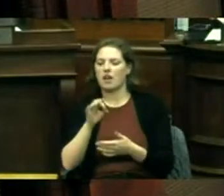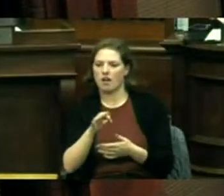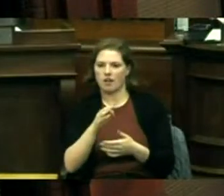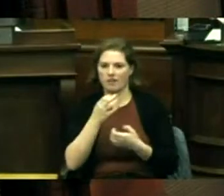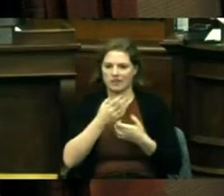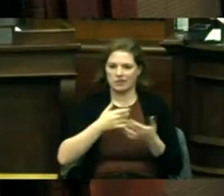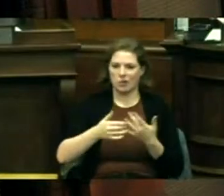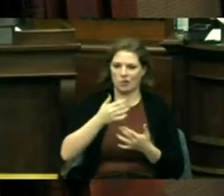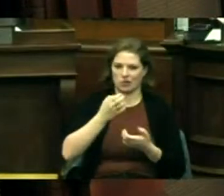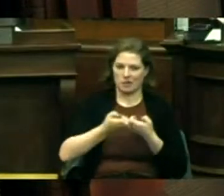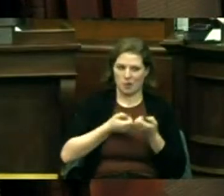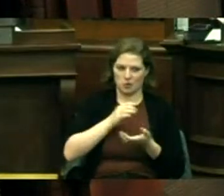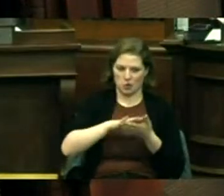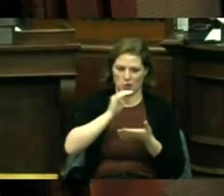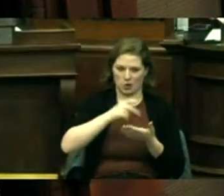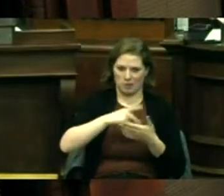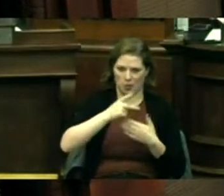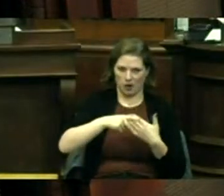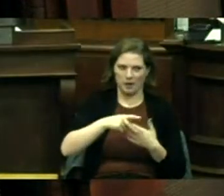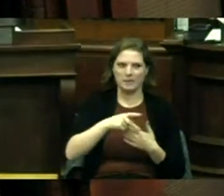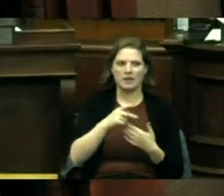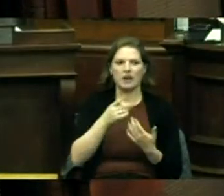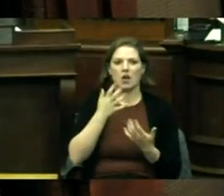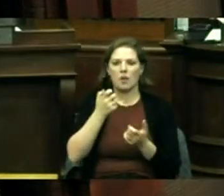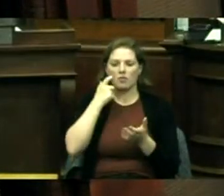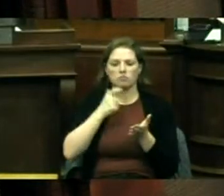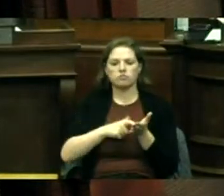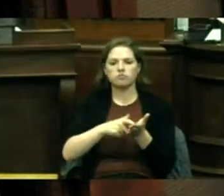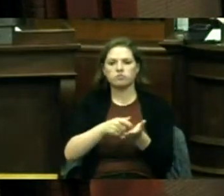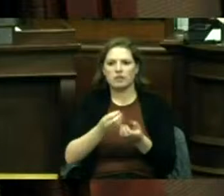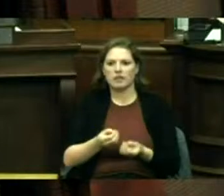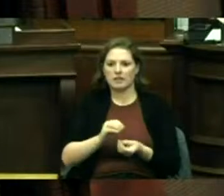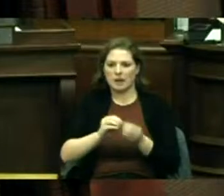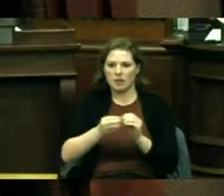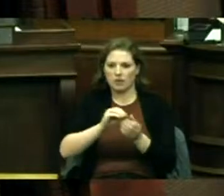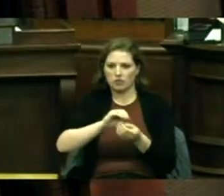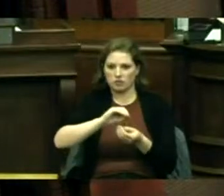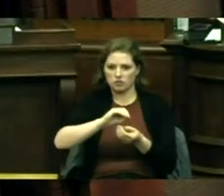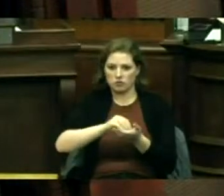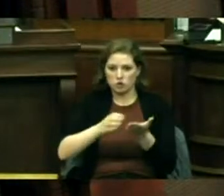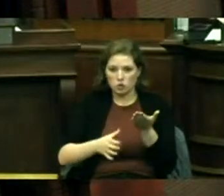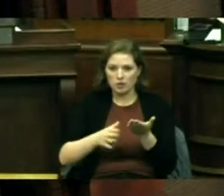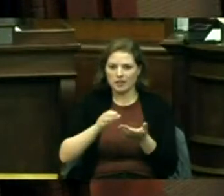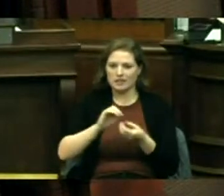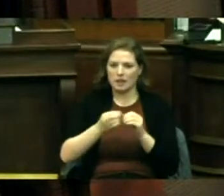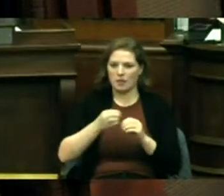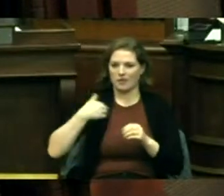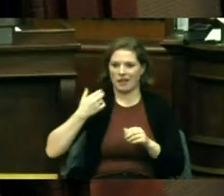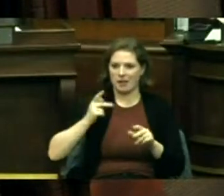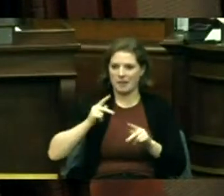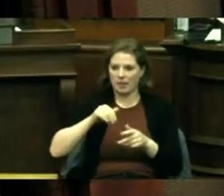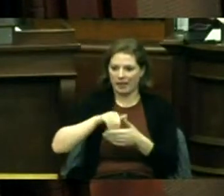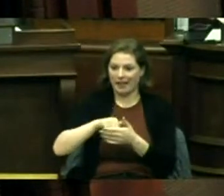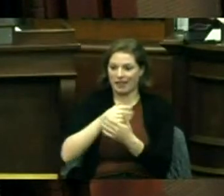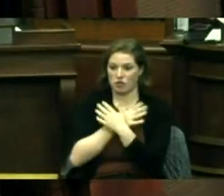on outside of the social emotional learning program. We were already doing, and